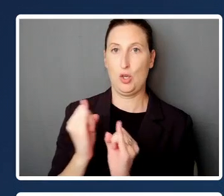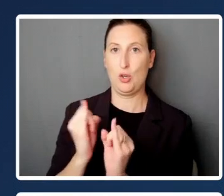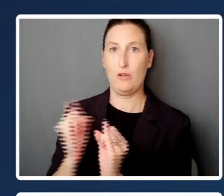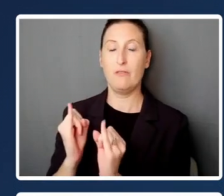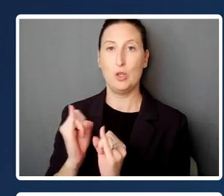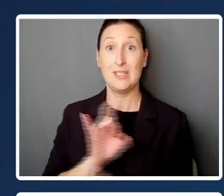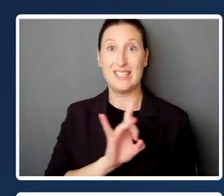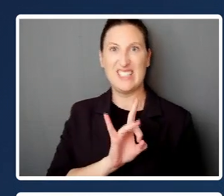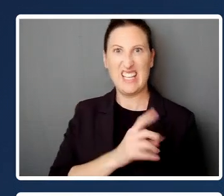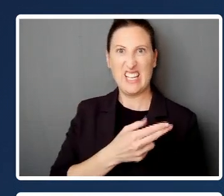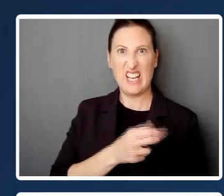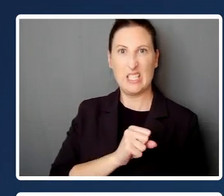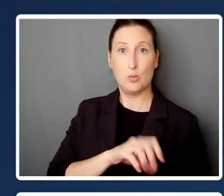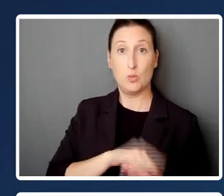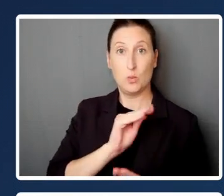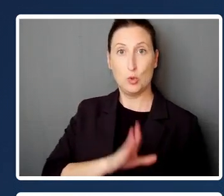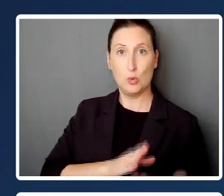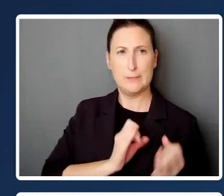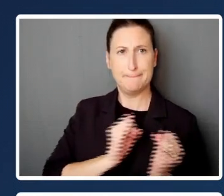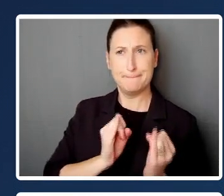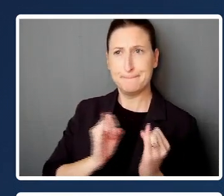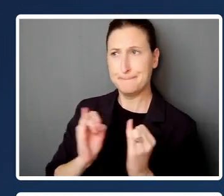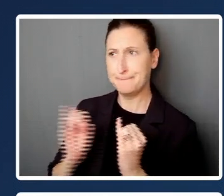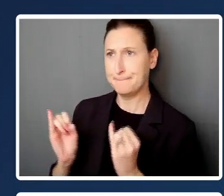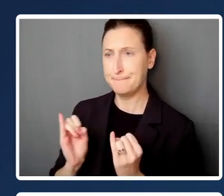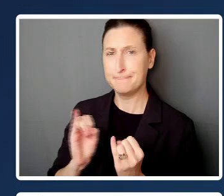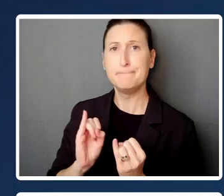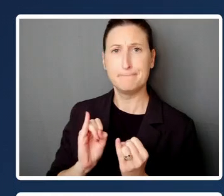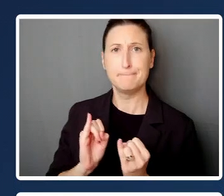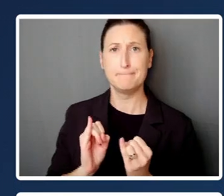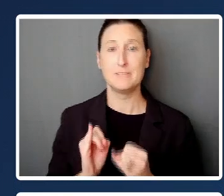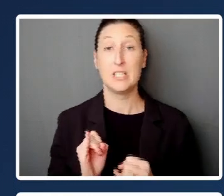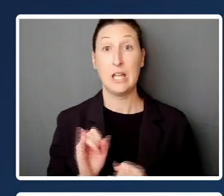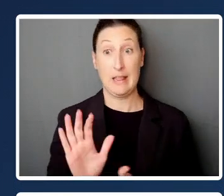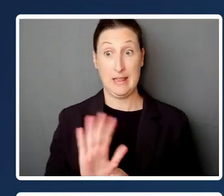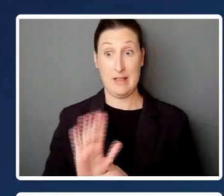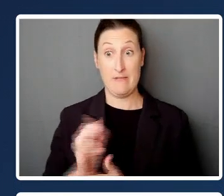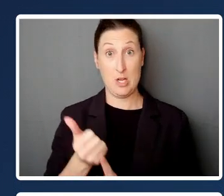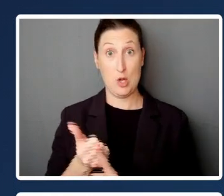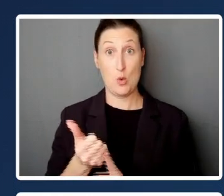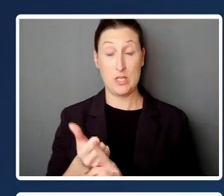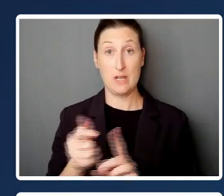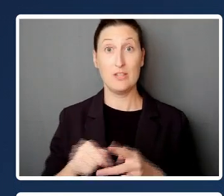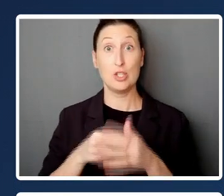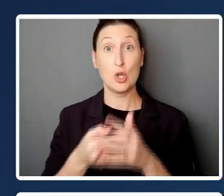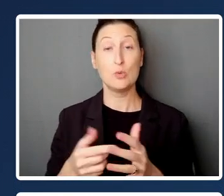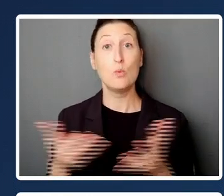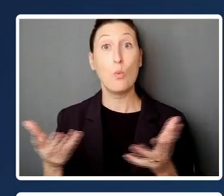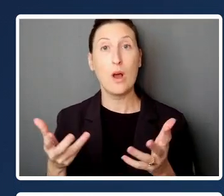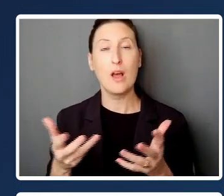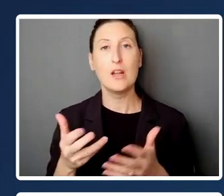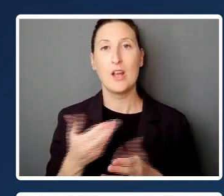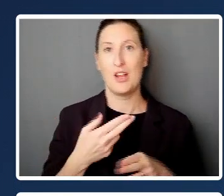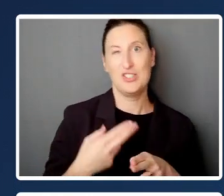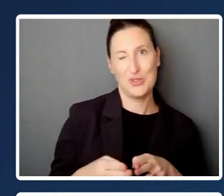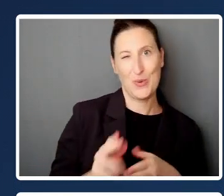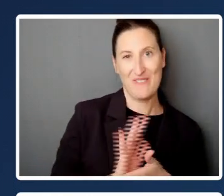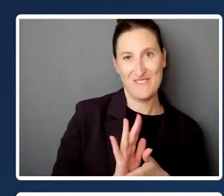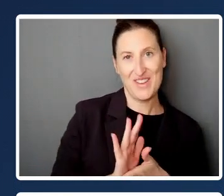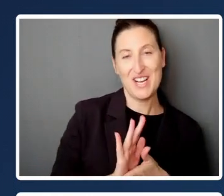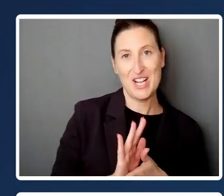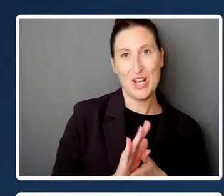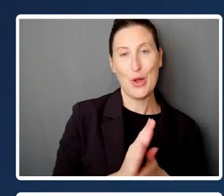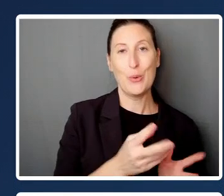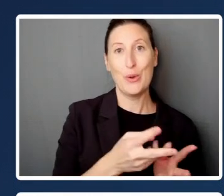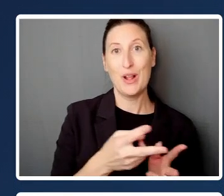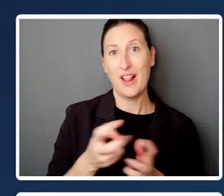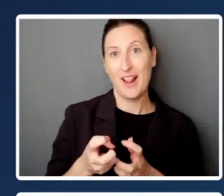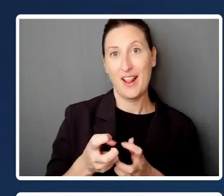And the video itself is -- opens up with a short video taken from that same September 10th with